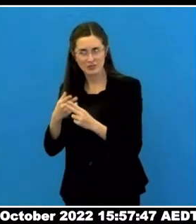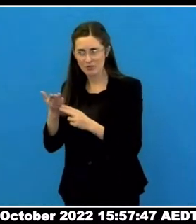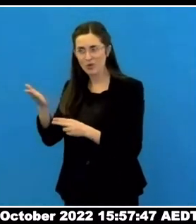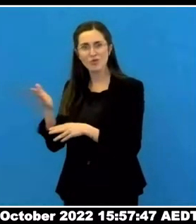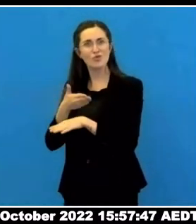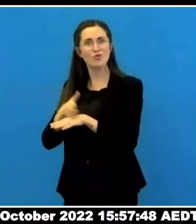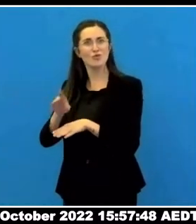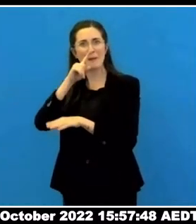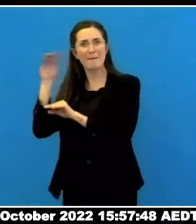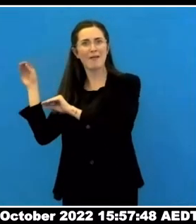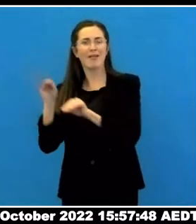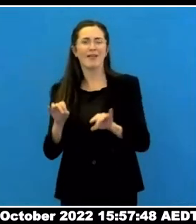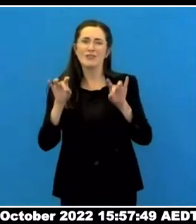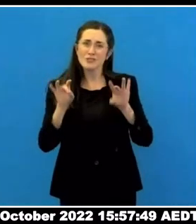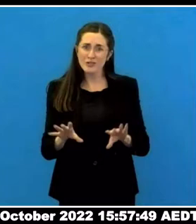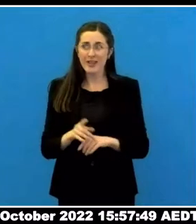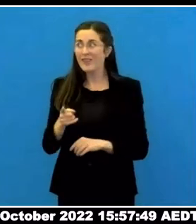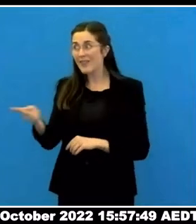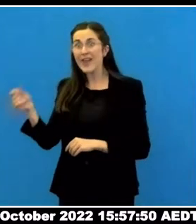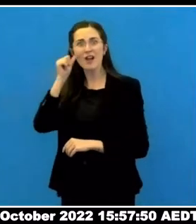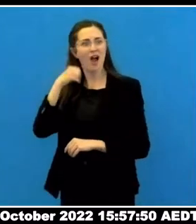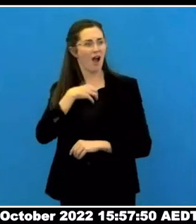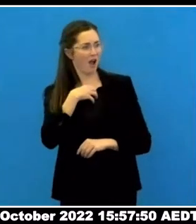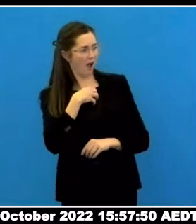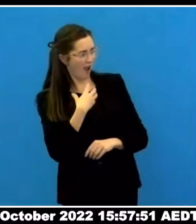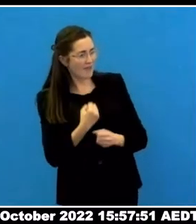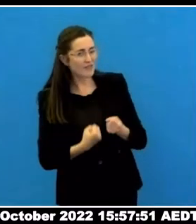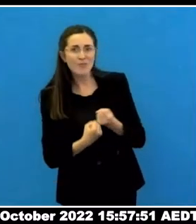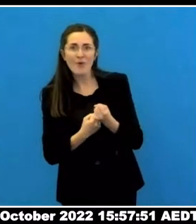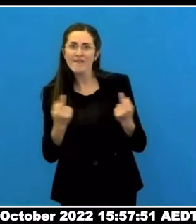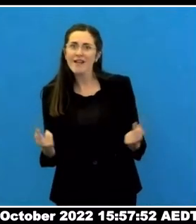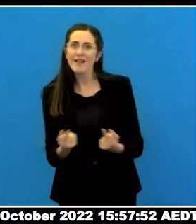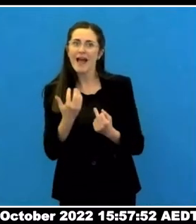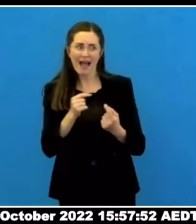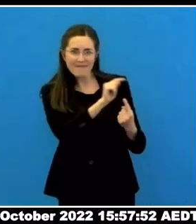that support is available or those information are available.